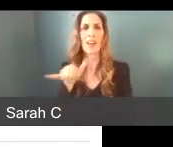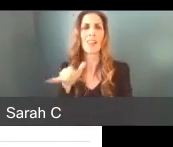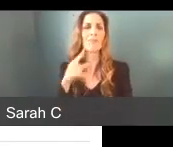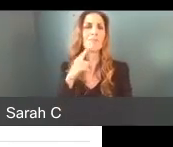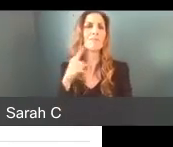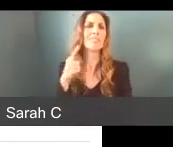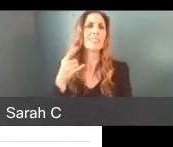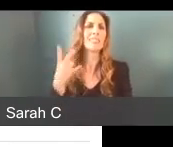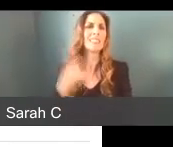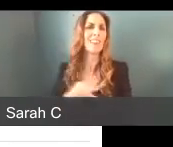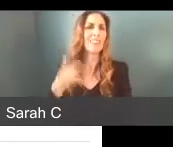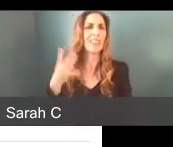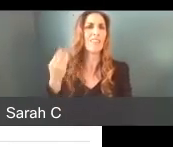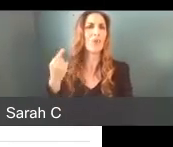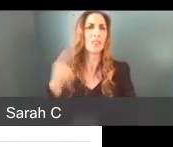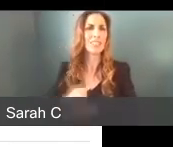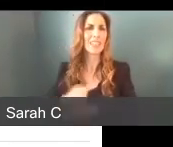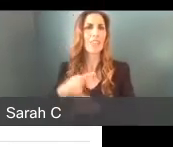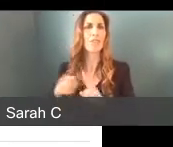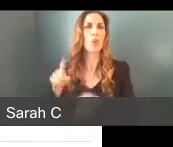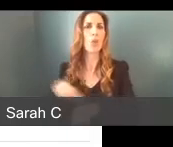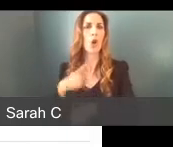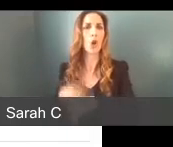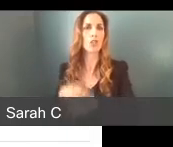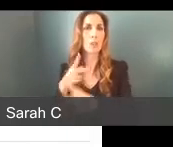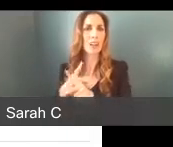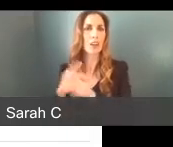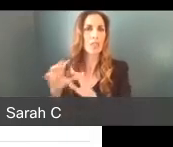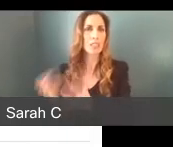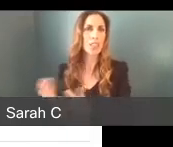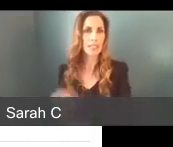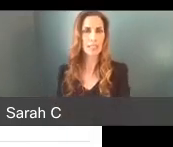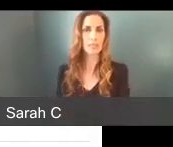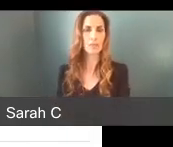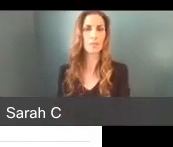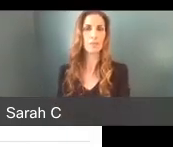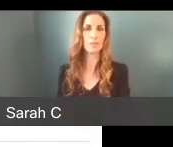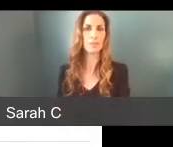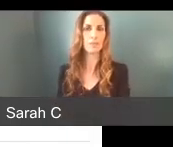averages of the cases from long-term care facilities. We can now zoom in to see what these